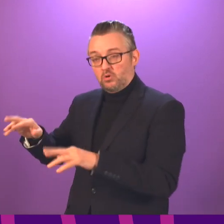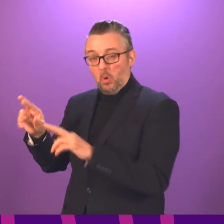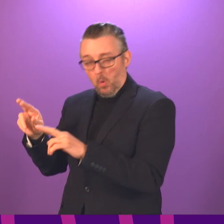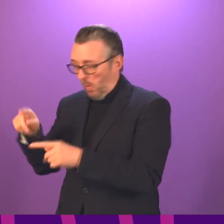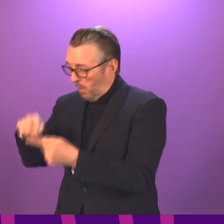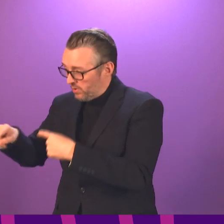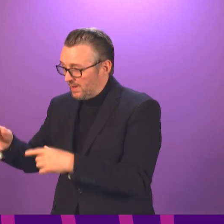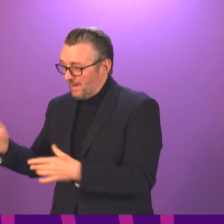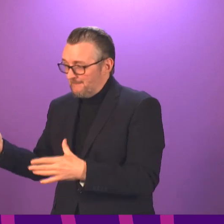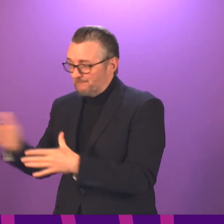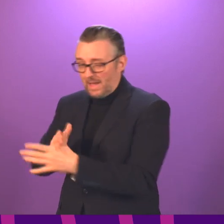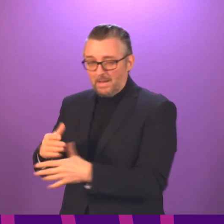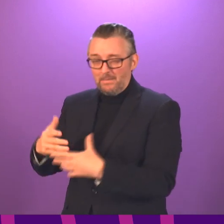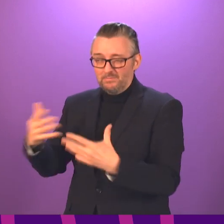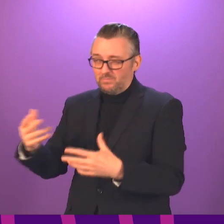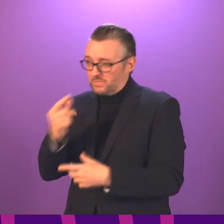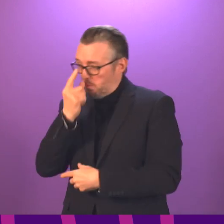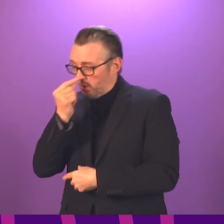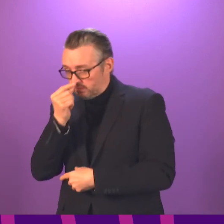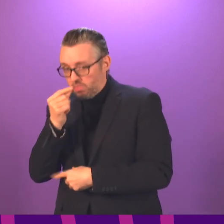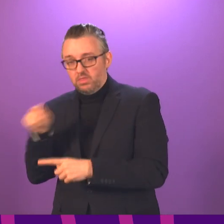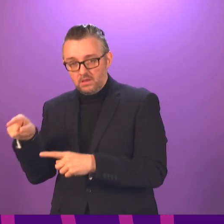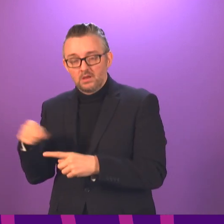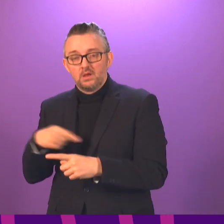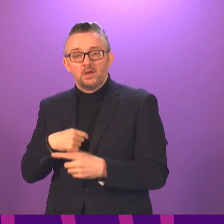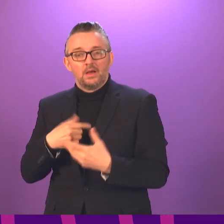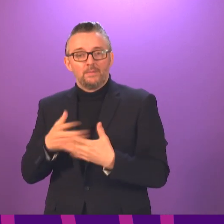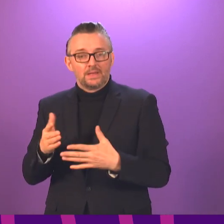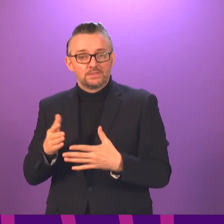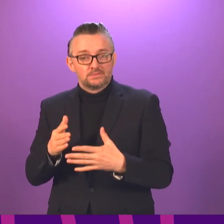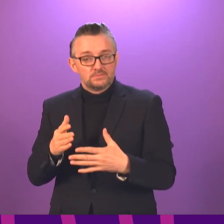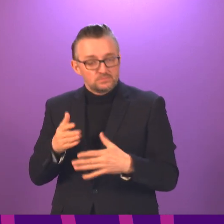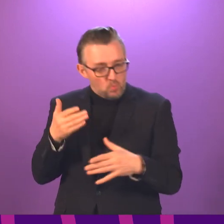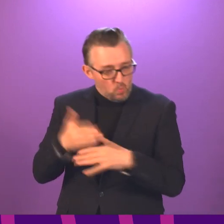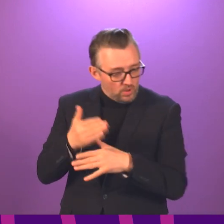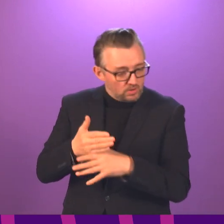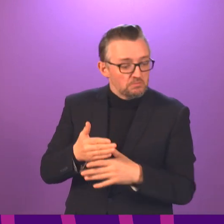as much as possible, into school and we have been working to confirm what I have just confirmed today.